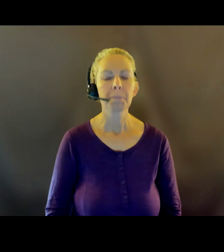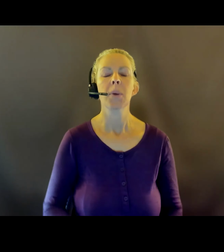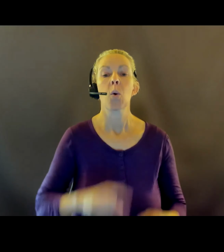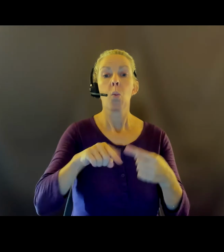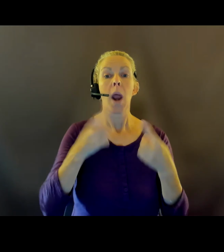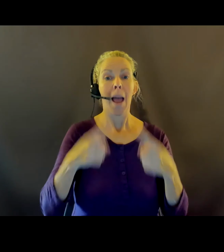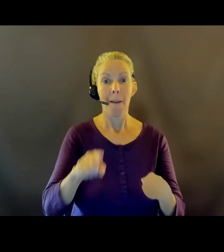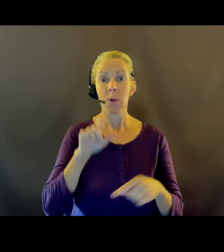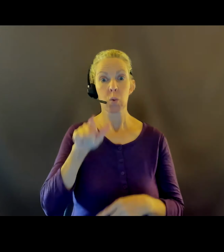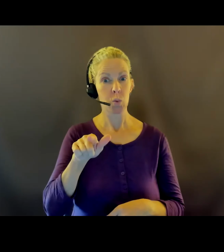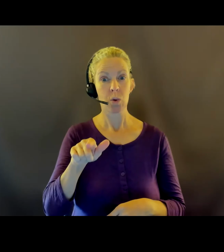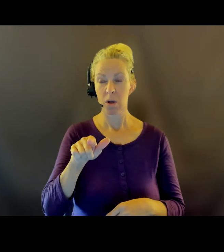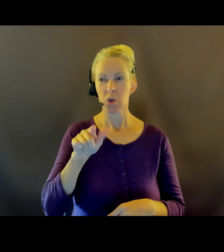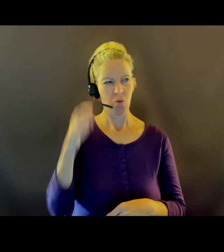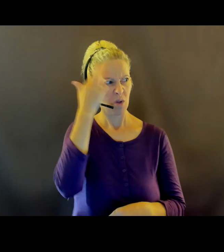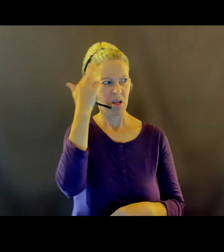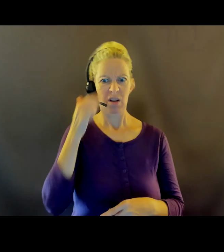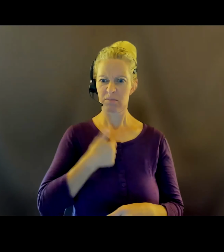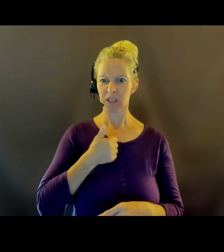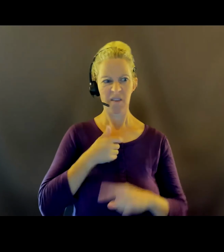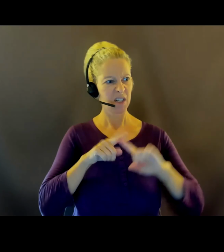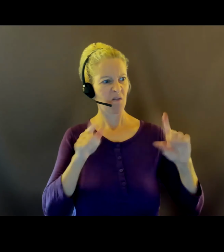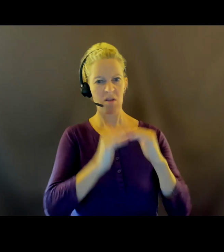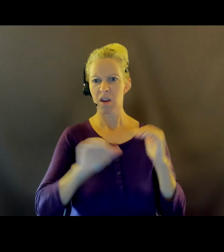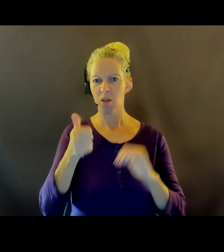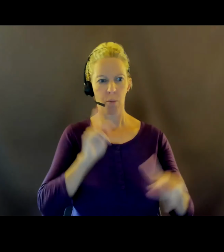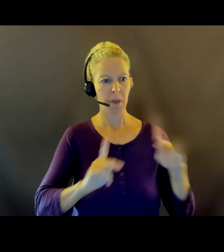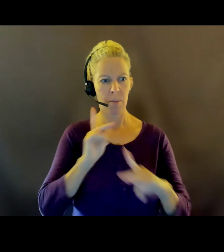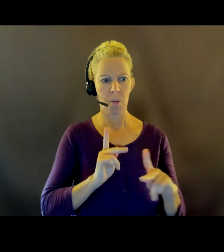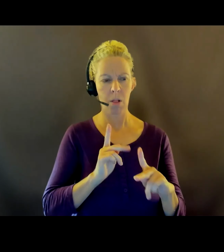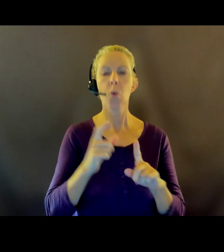To get a sense of how that felt for you.